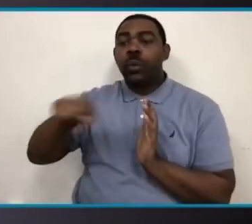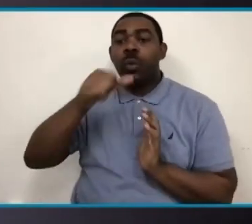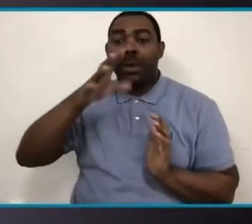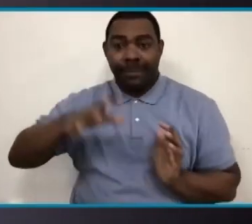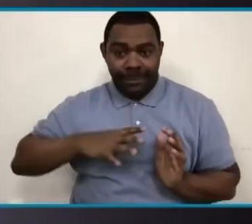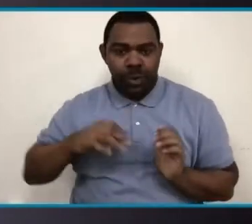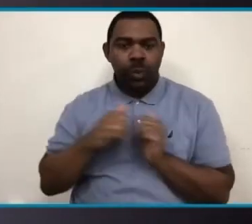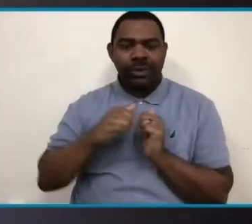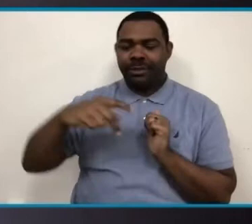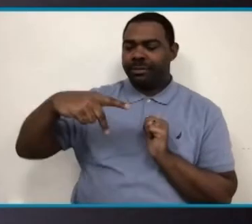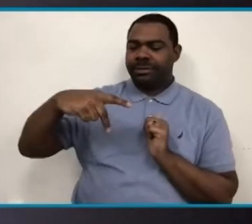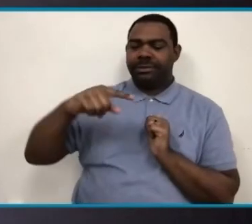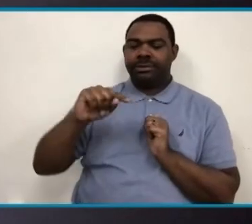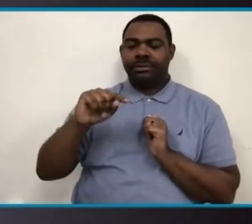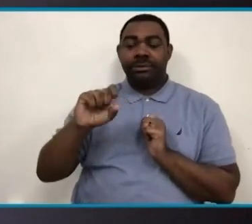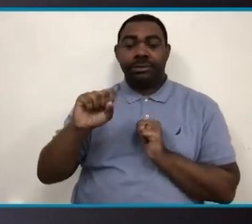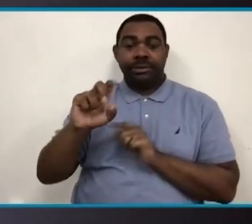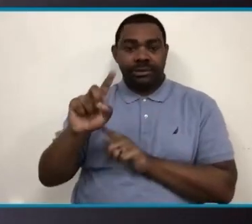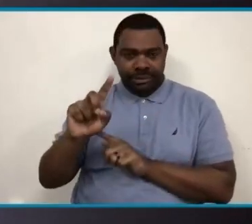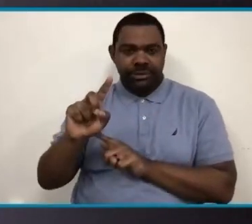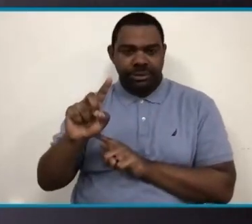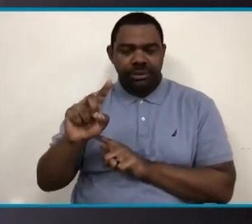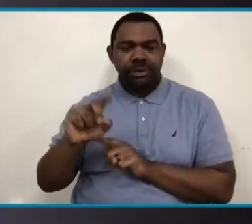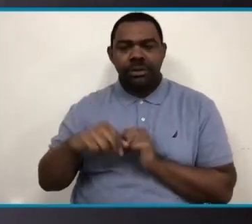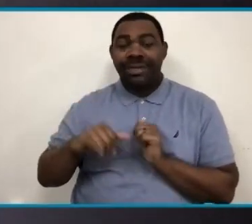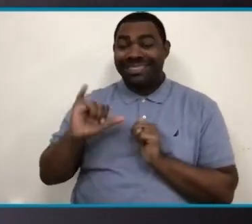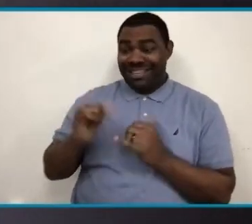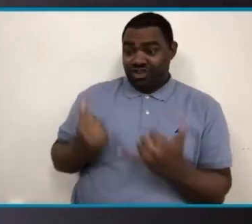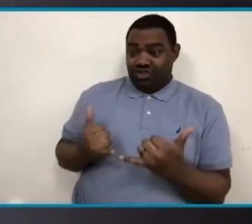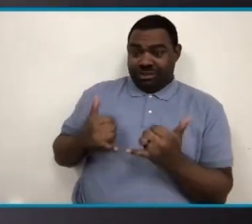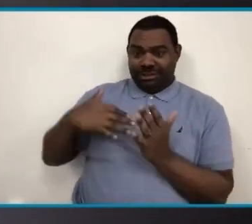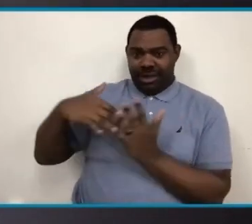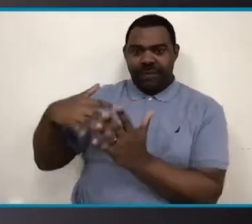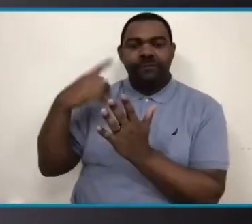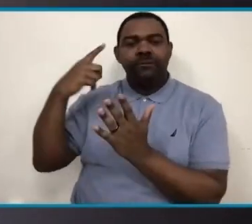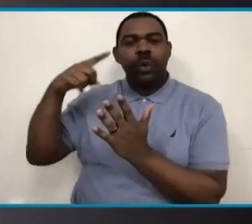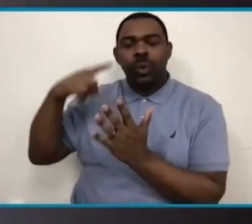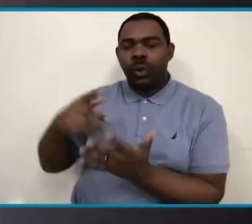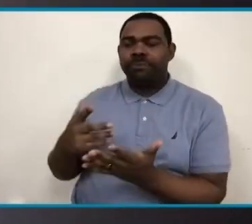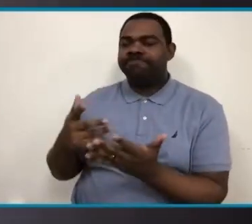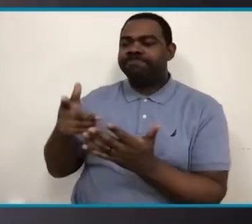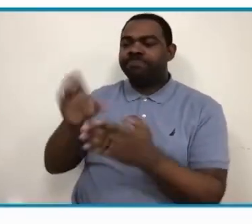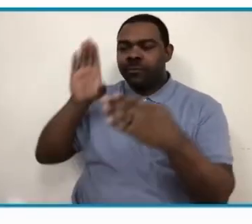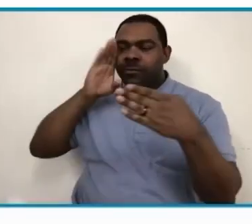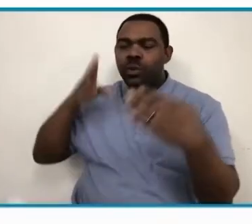And this current study builds on that music imagery research that I had started.